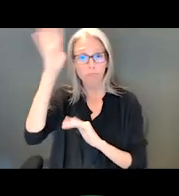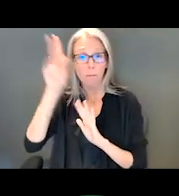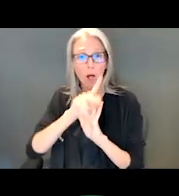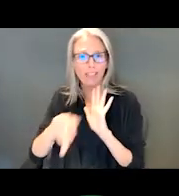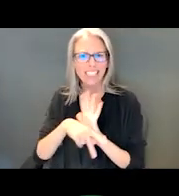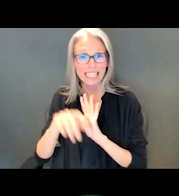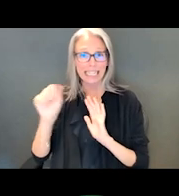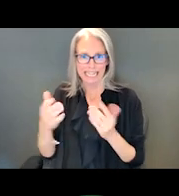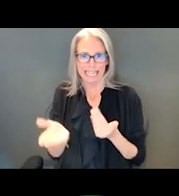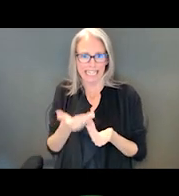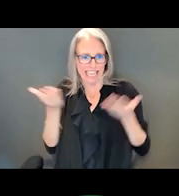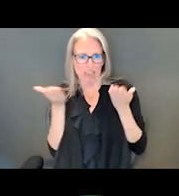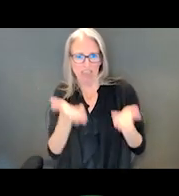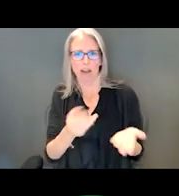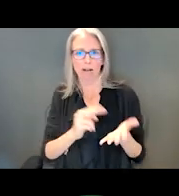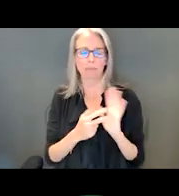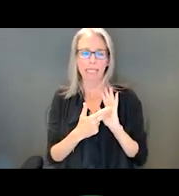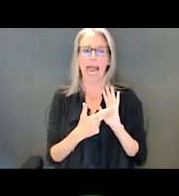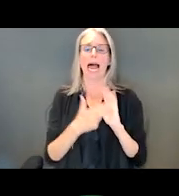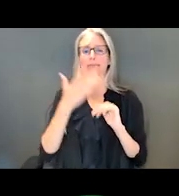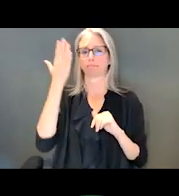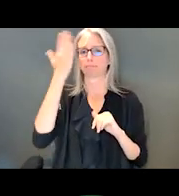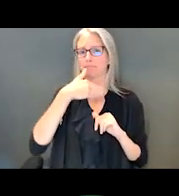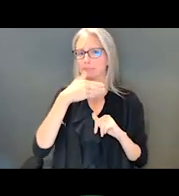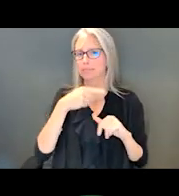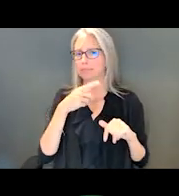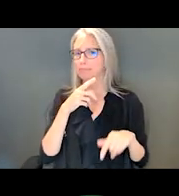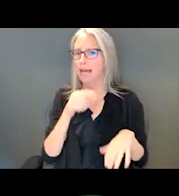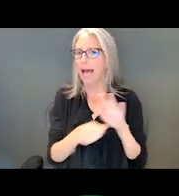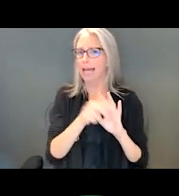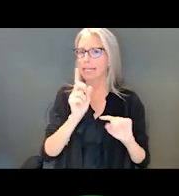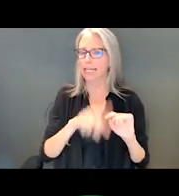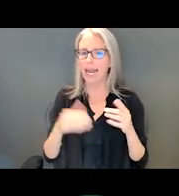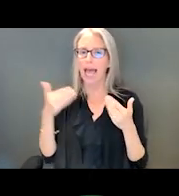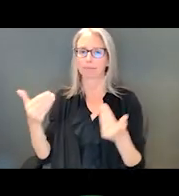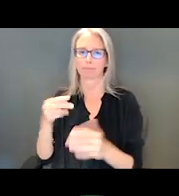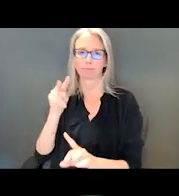in and hopefully access over the longer term in a flexible way some of these types of data.